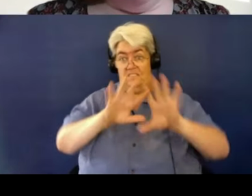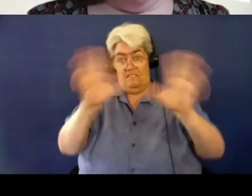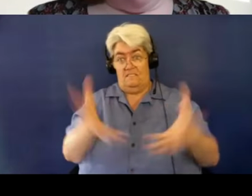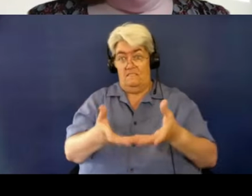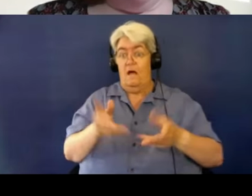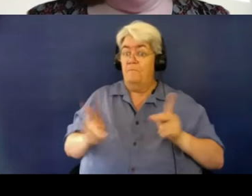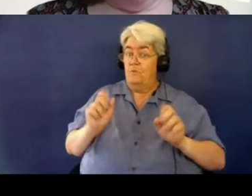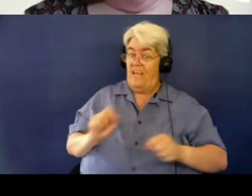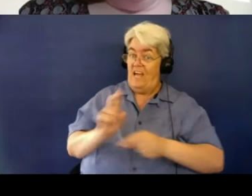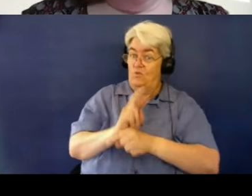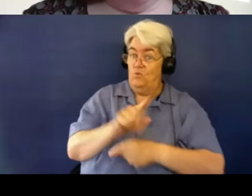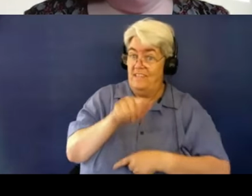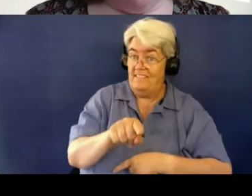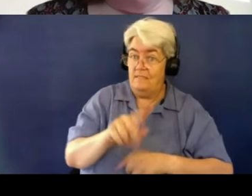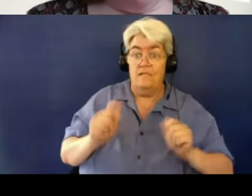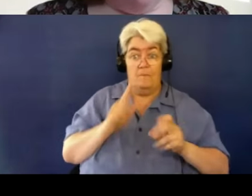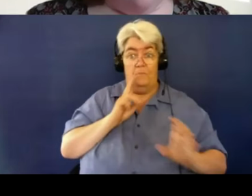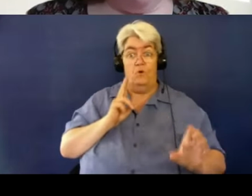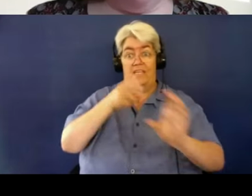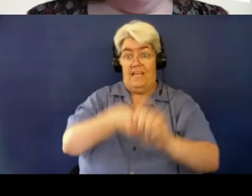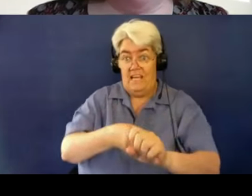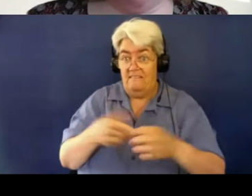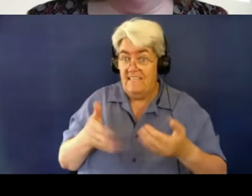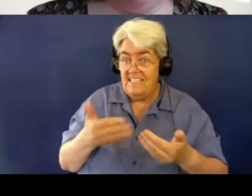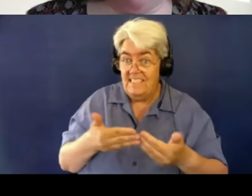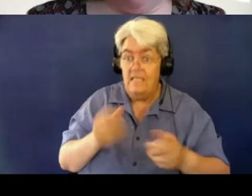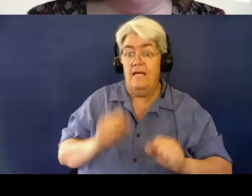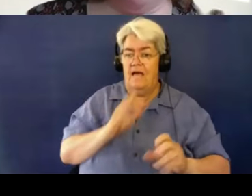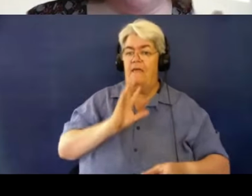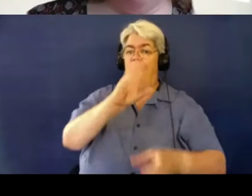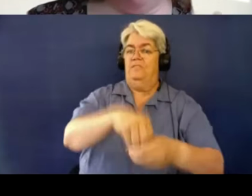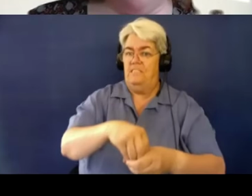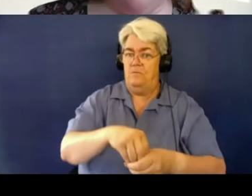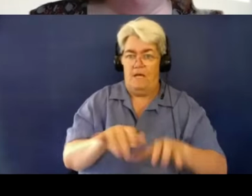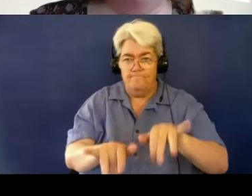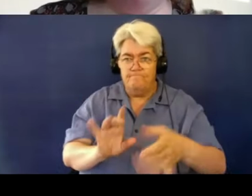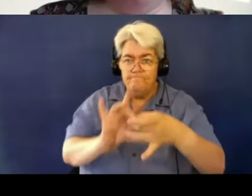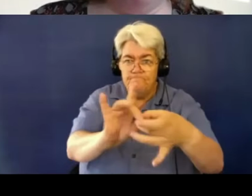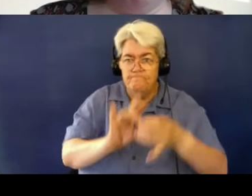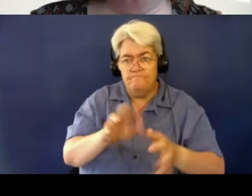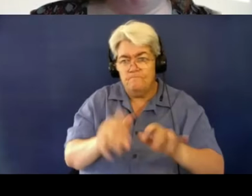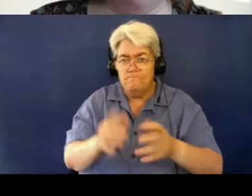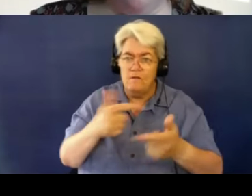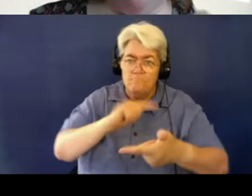Can anybody get into the space? And, can they participate in a meaningful way?